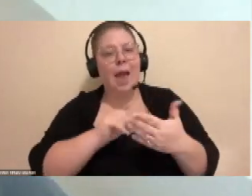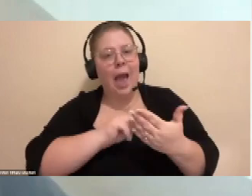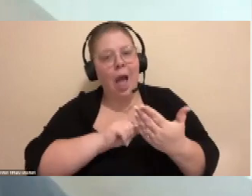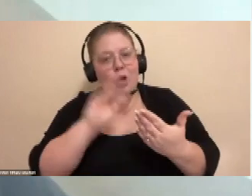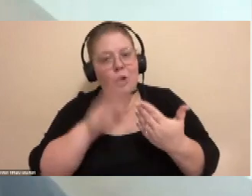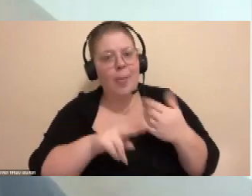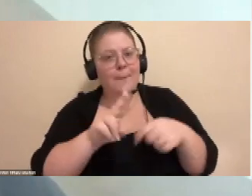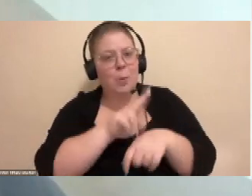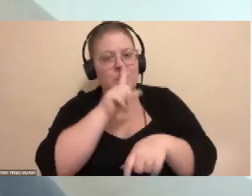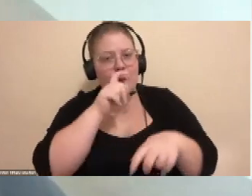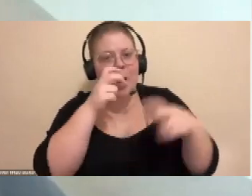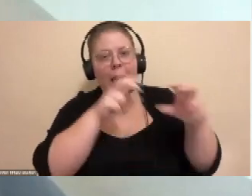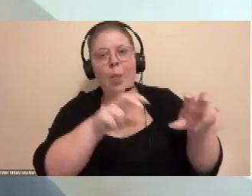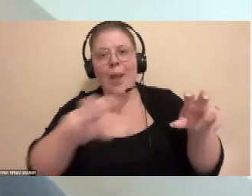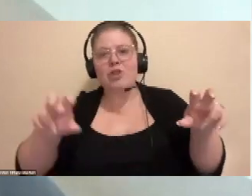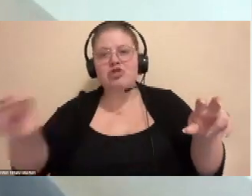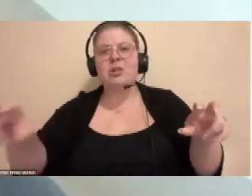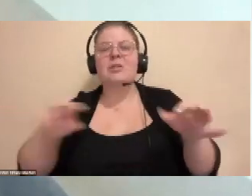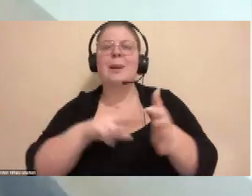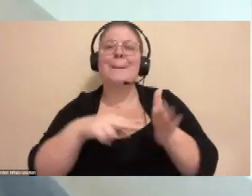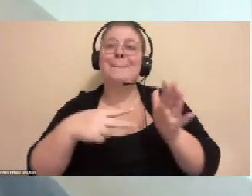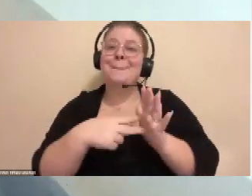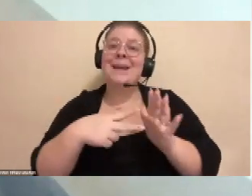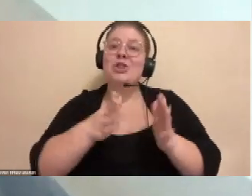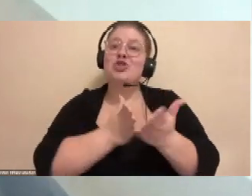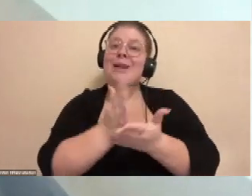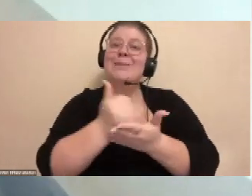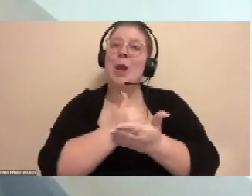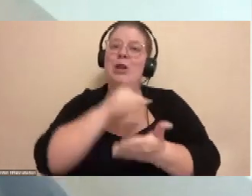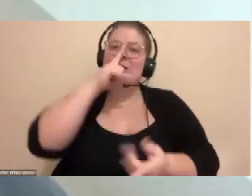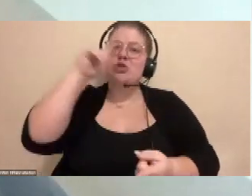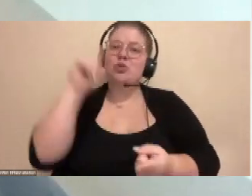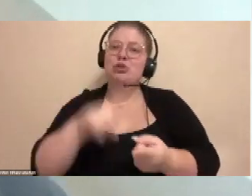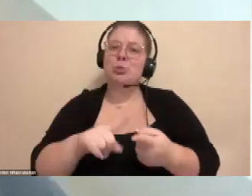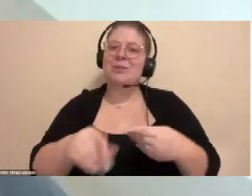reduces transparency and reduces flexibility.